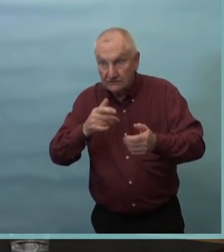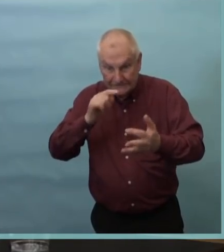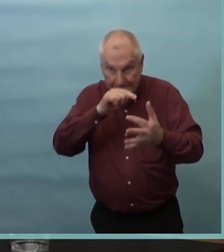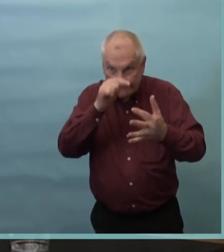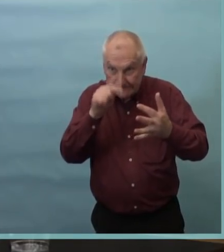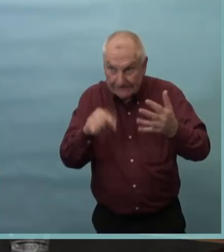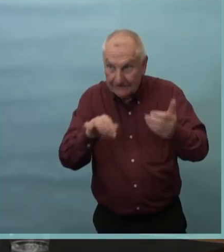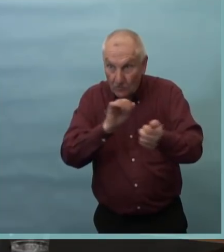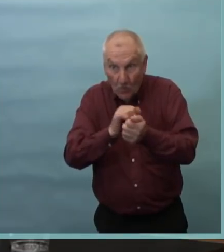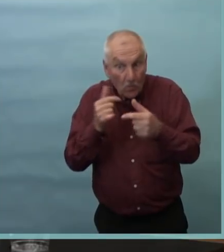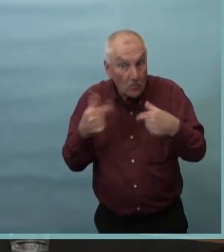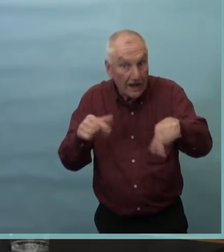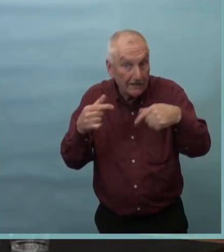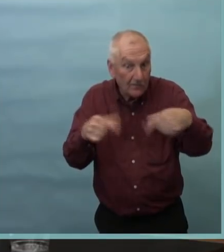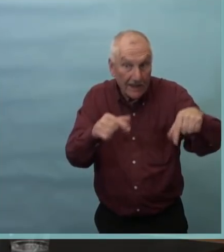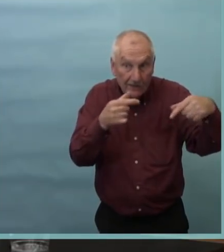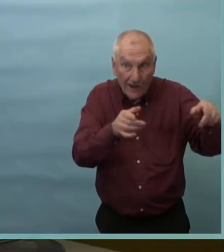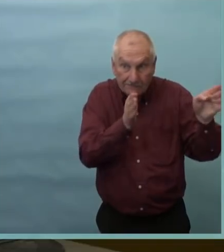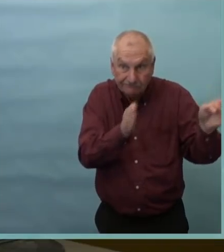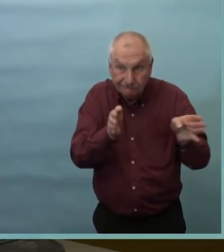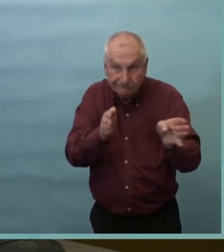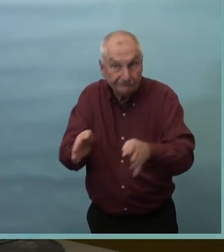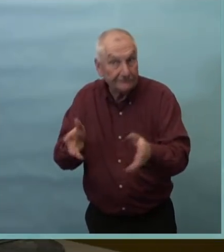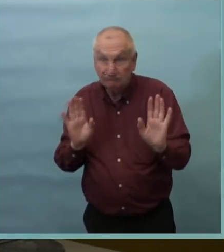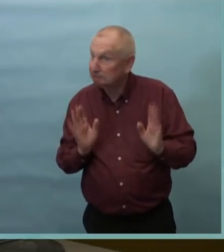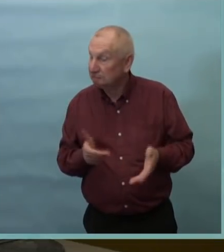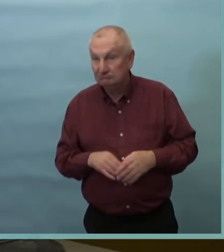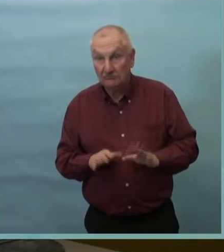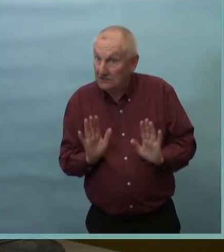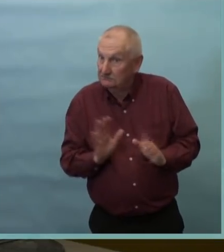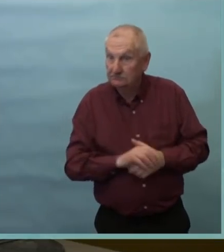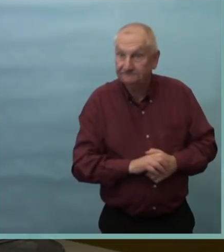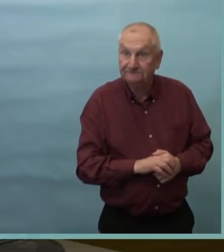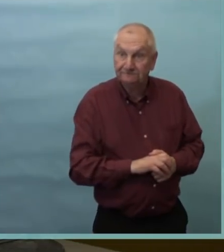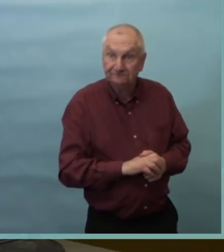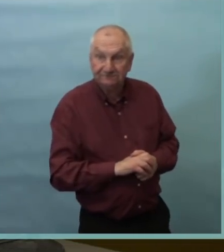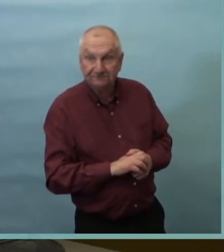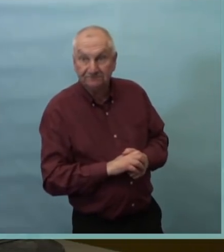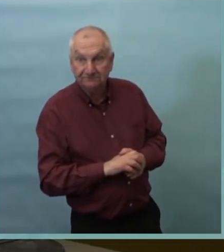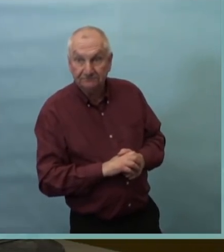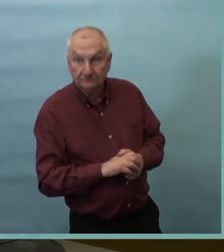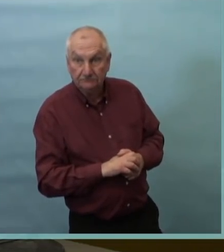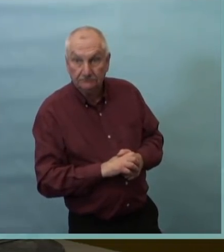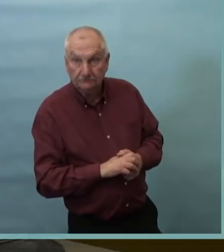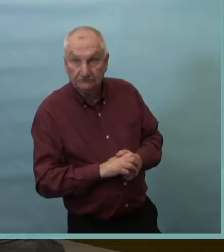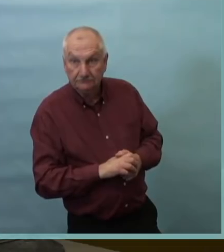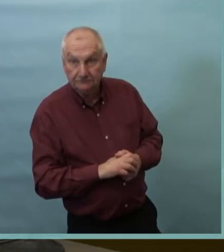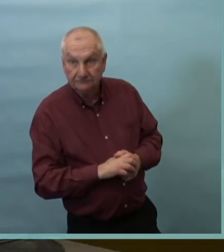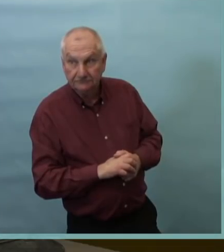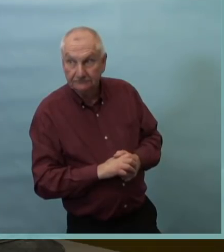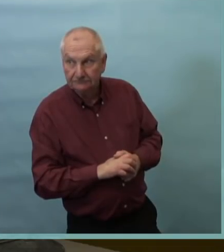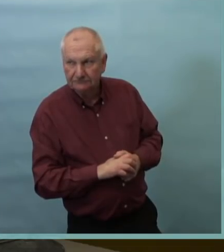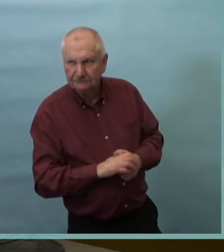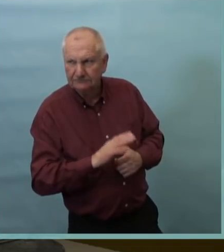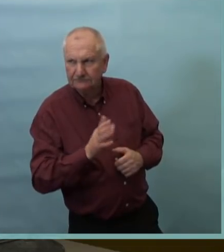nature going out when you anticipate to finalize those plans and when you'll be